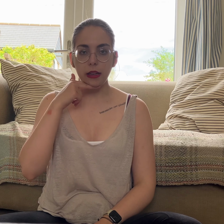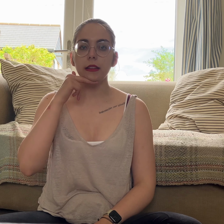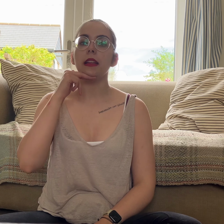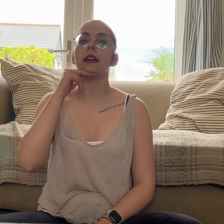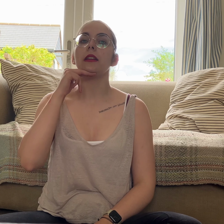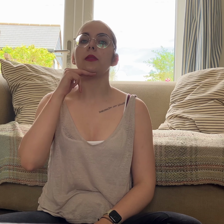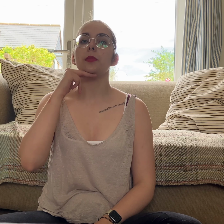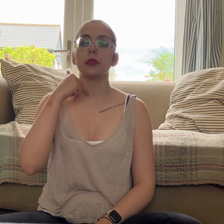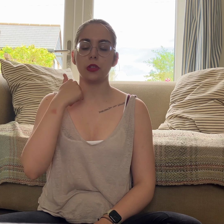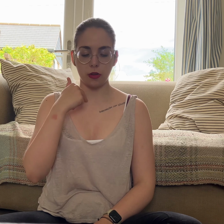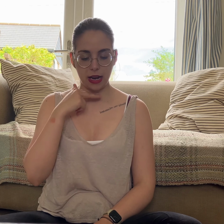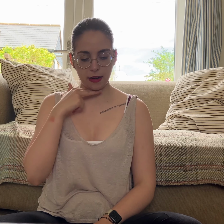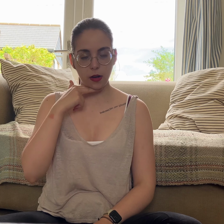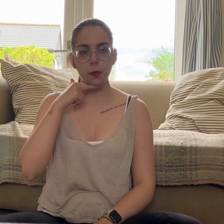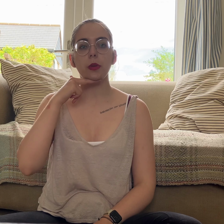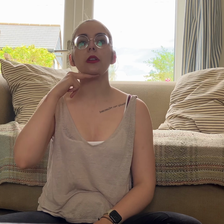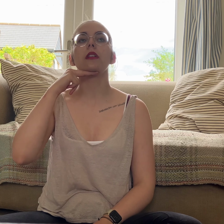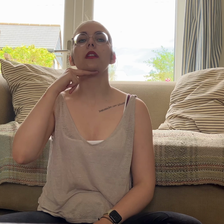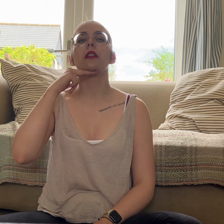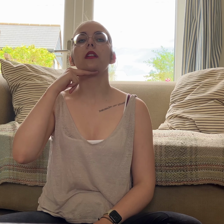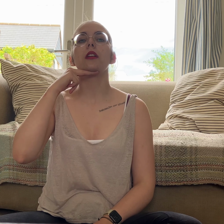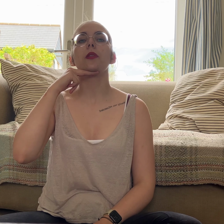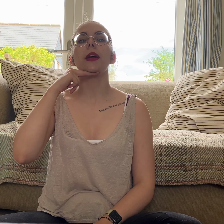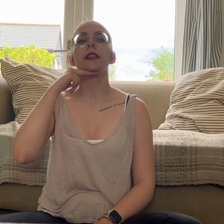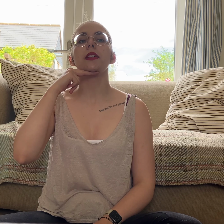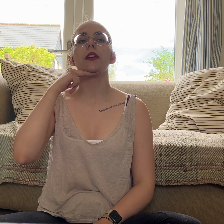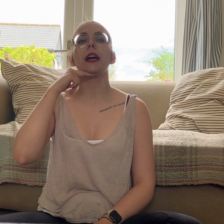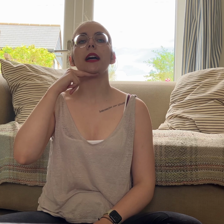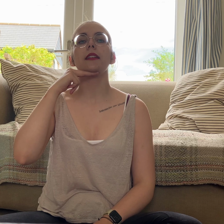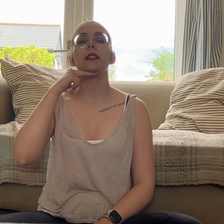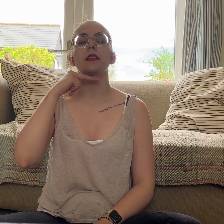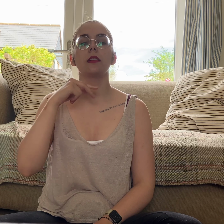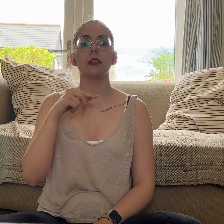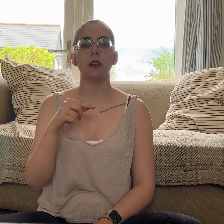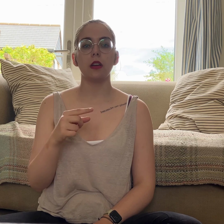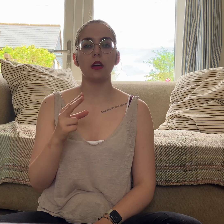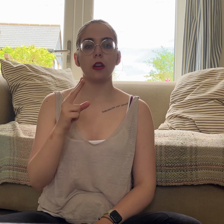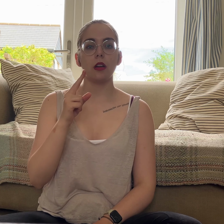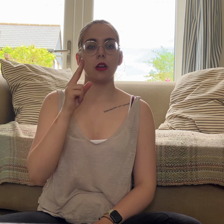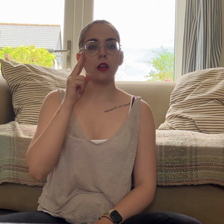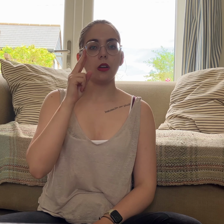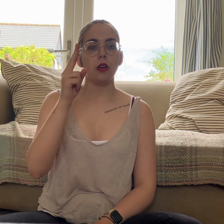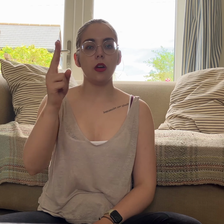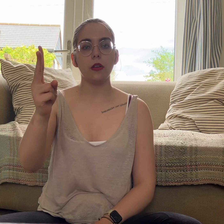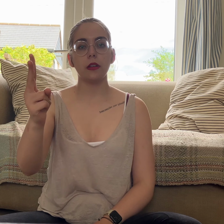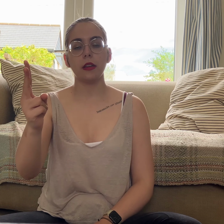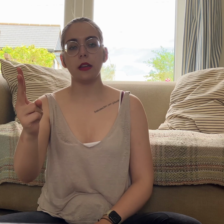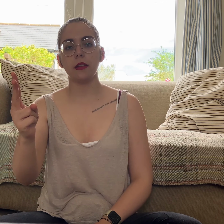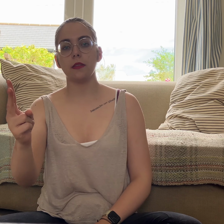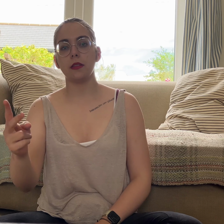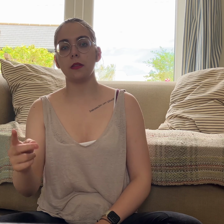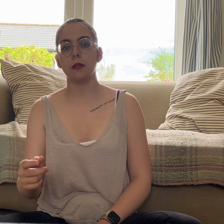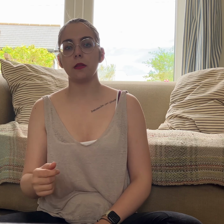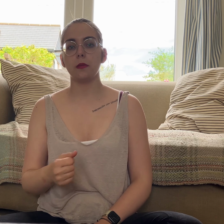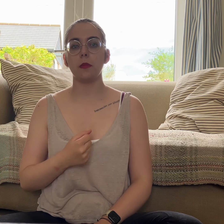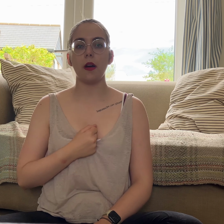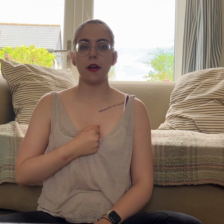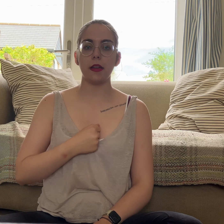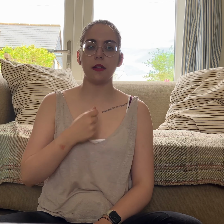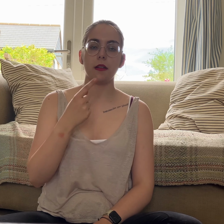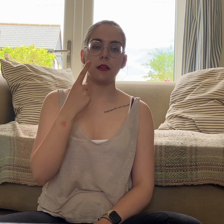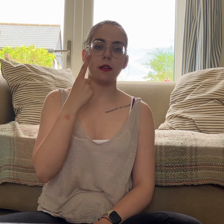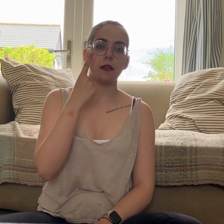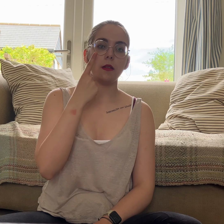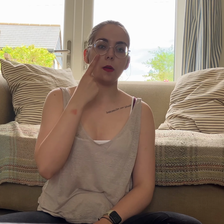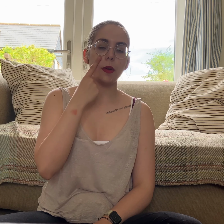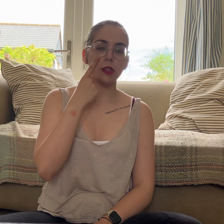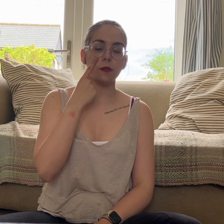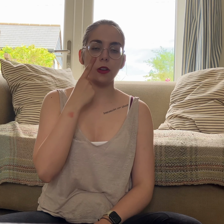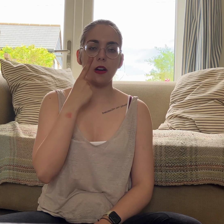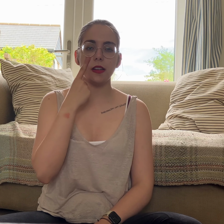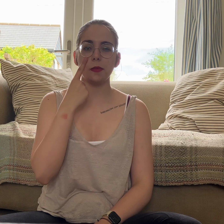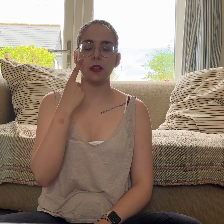and then you push your head up. "Raise your head, look into my wishful eyes" - we're just